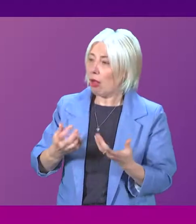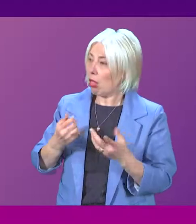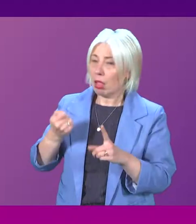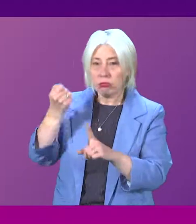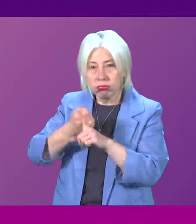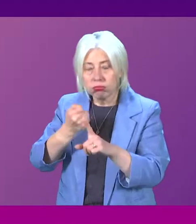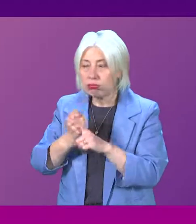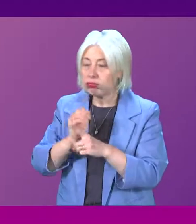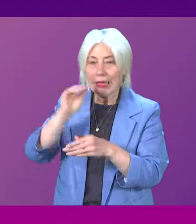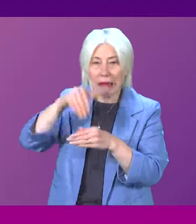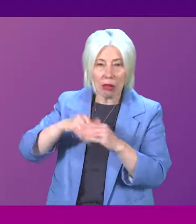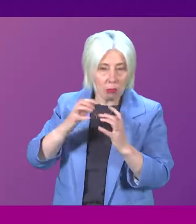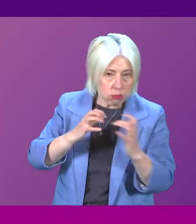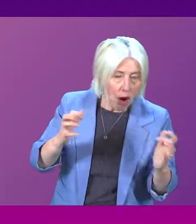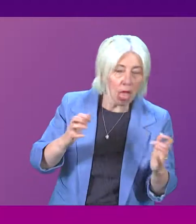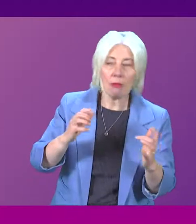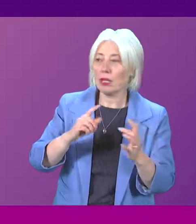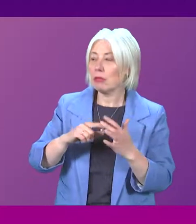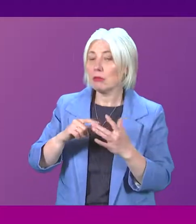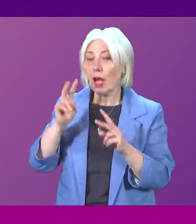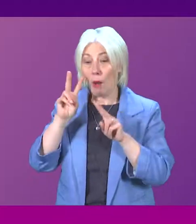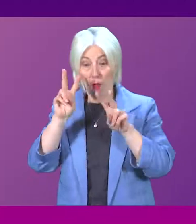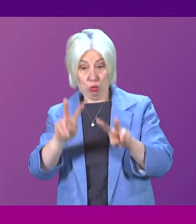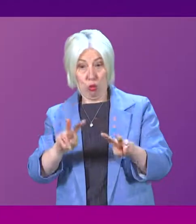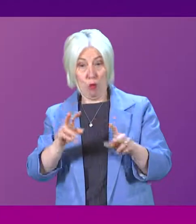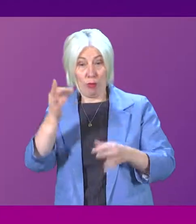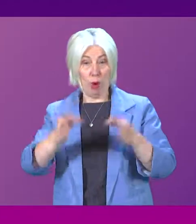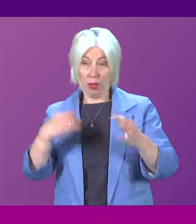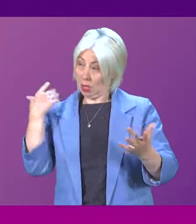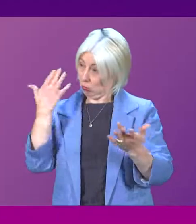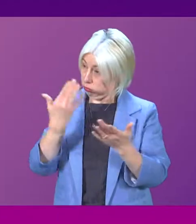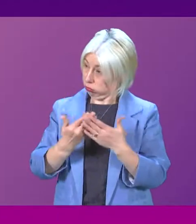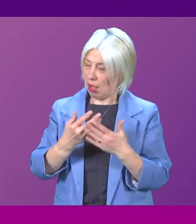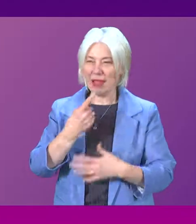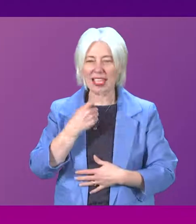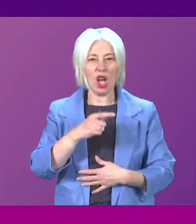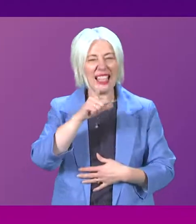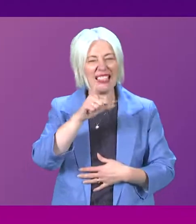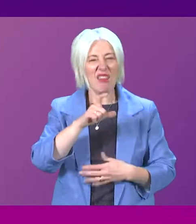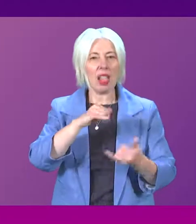of Parliament and as an observer of politics being told that civil servants could one day